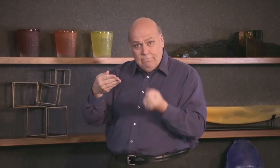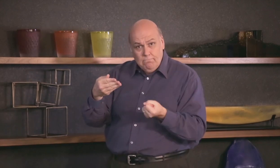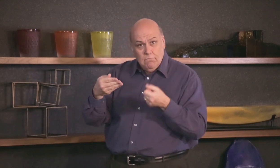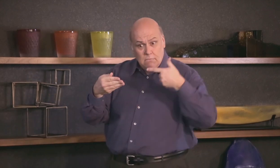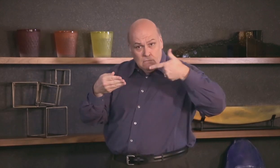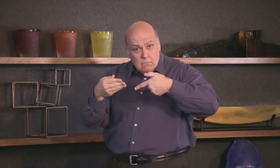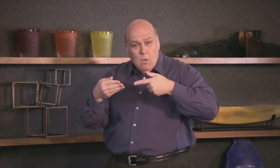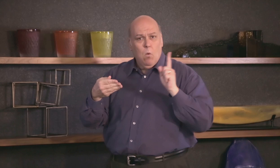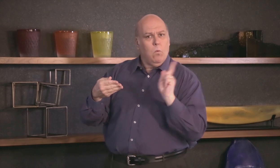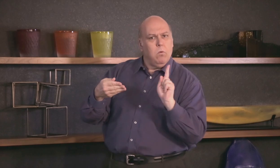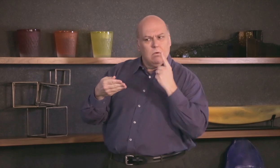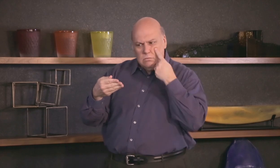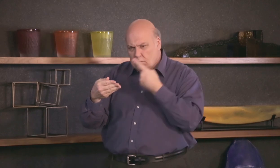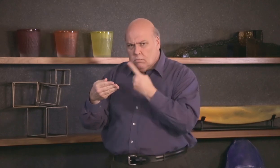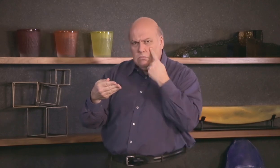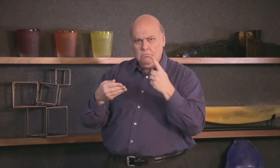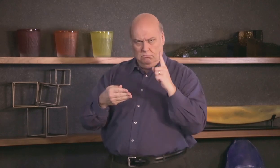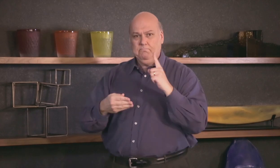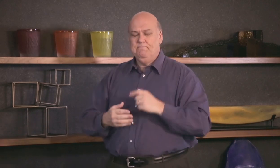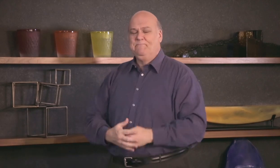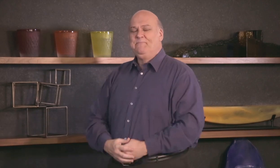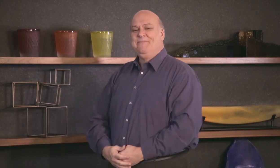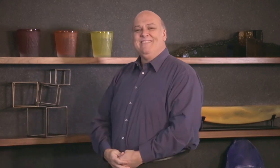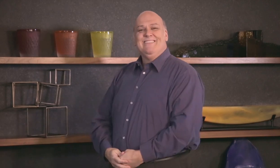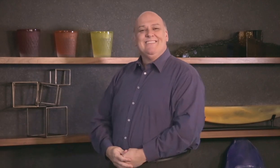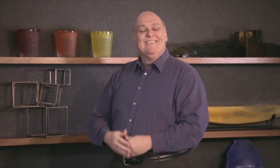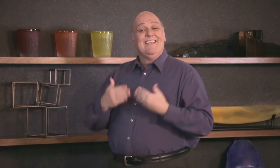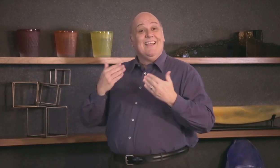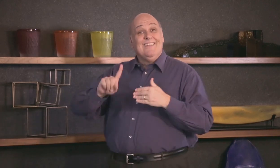on the food labels if it has sulfites or not.